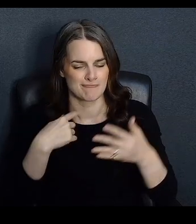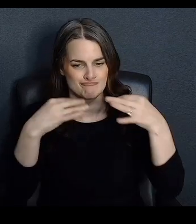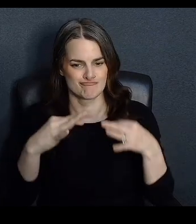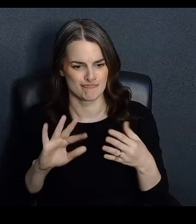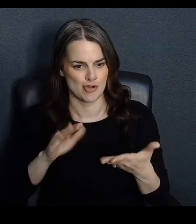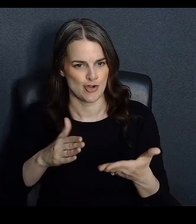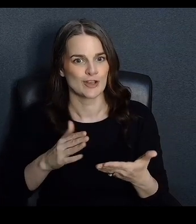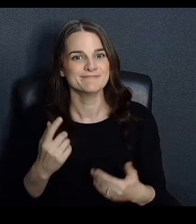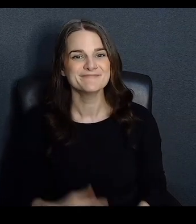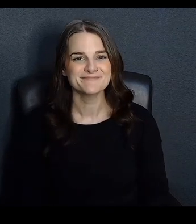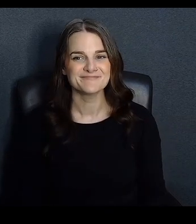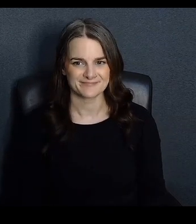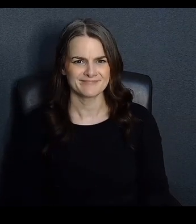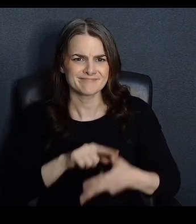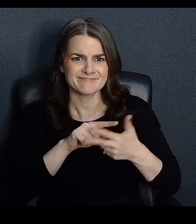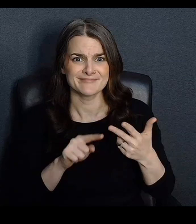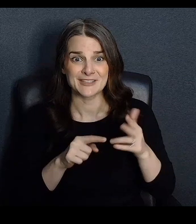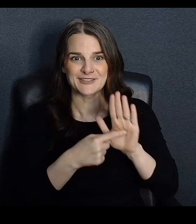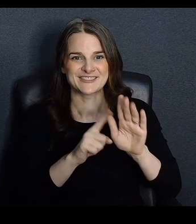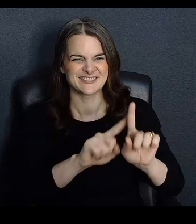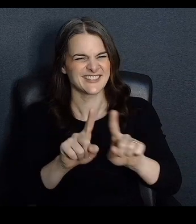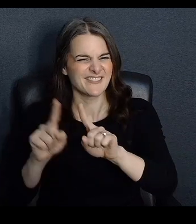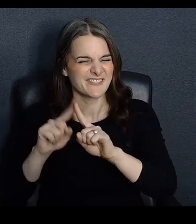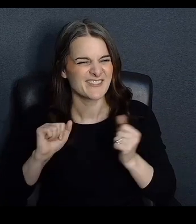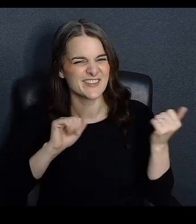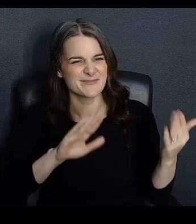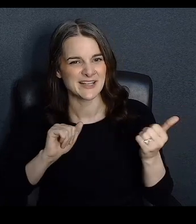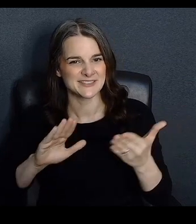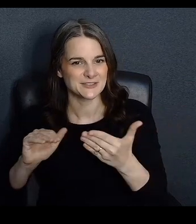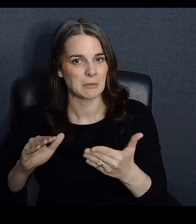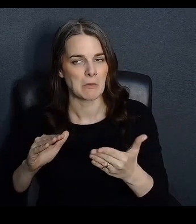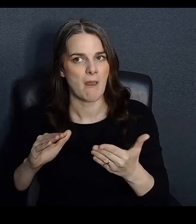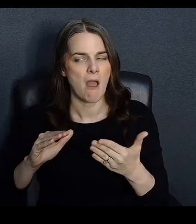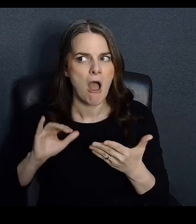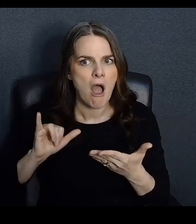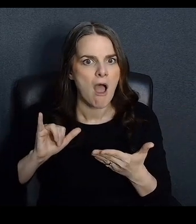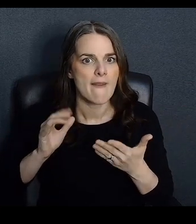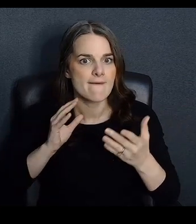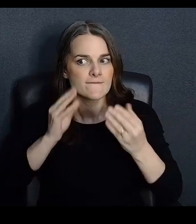that incorporates multiple ways of getting information, including those visual and auditory cues.